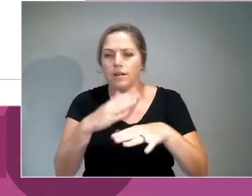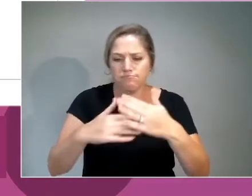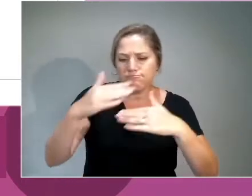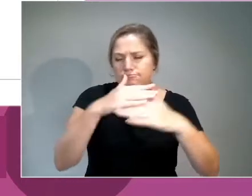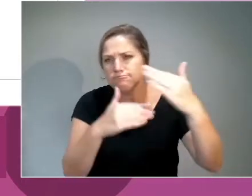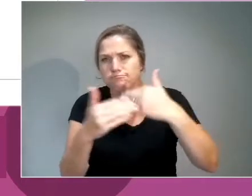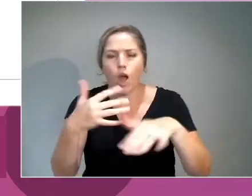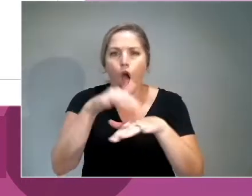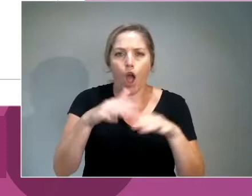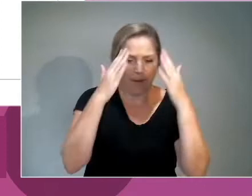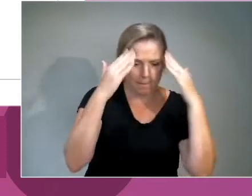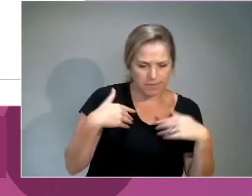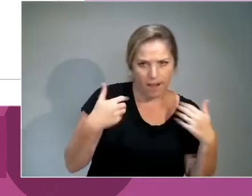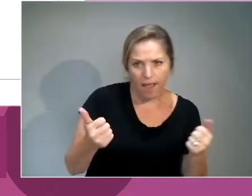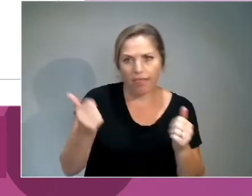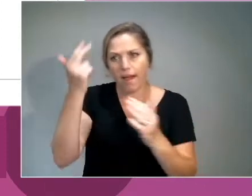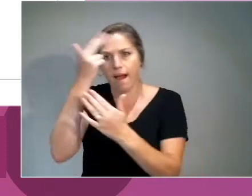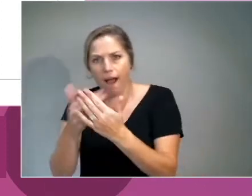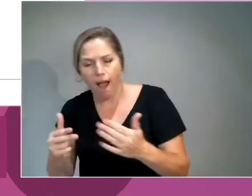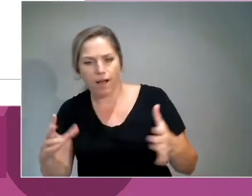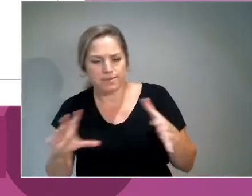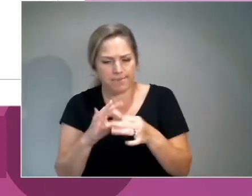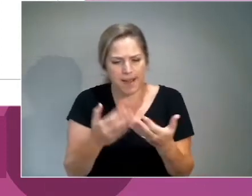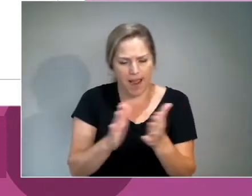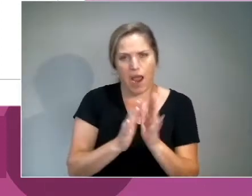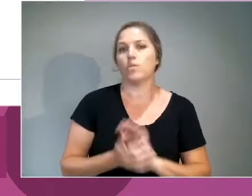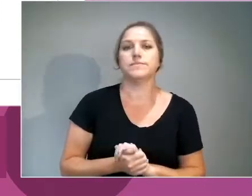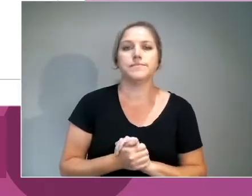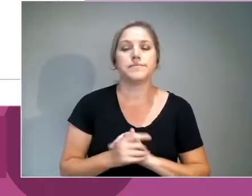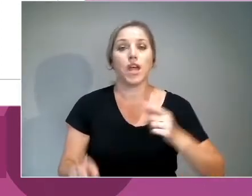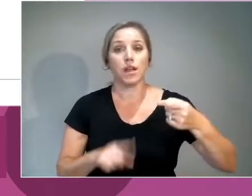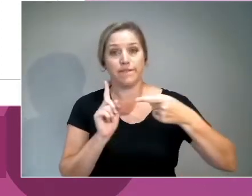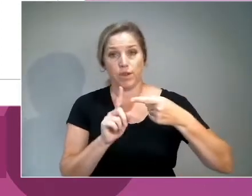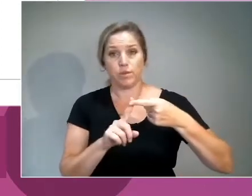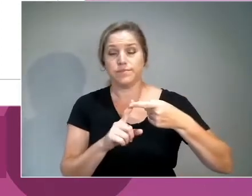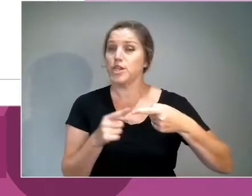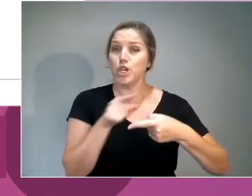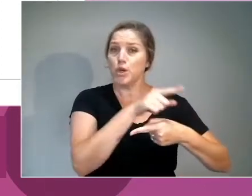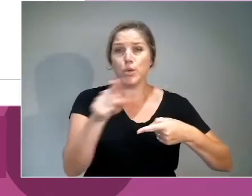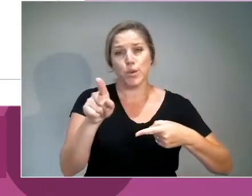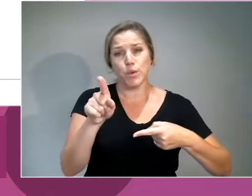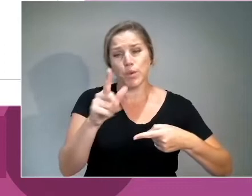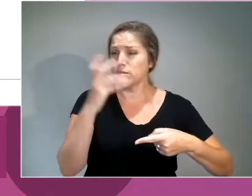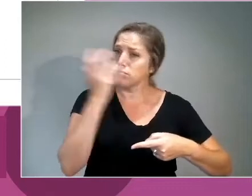and wellbeing. Firstly and foremost - because you are critical to us, we must address the needs